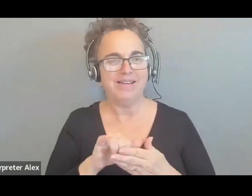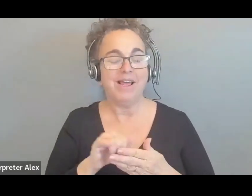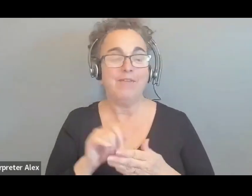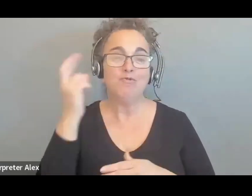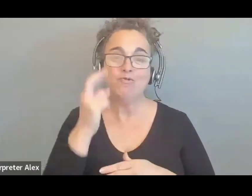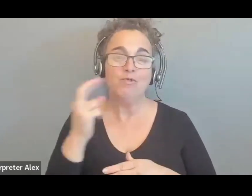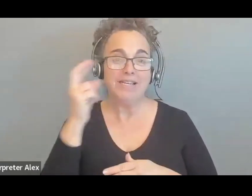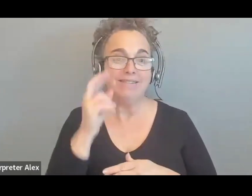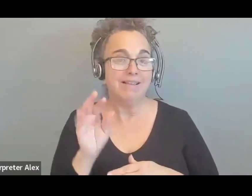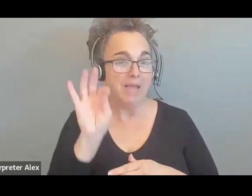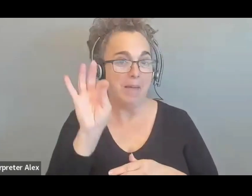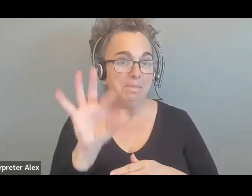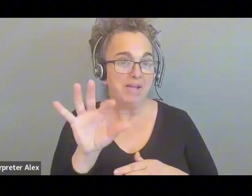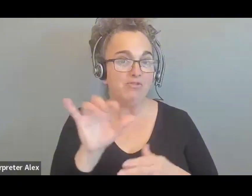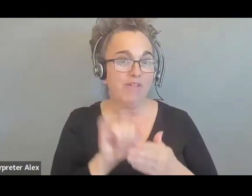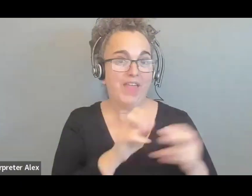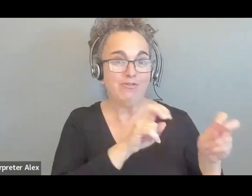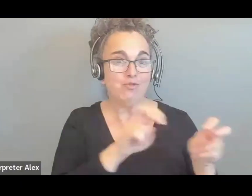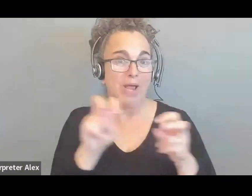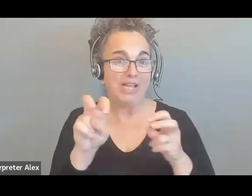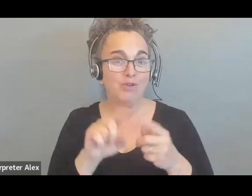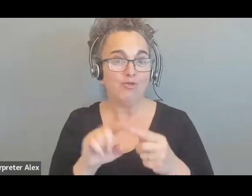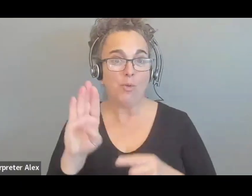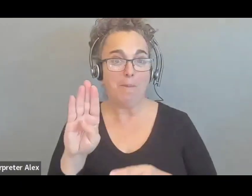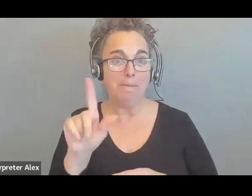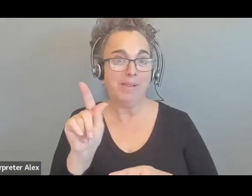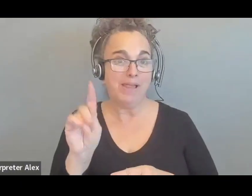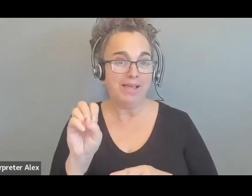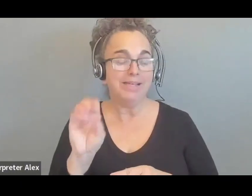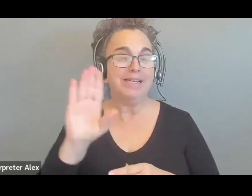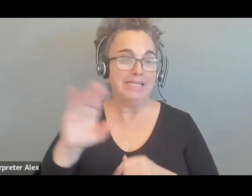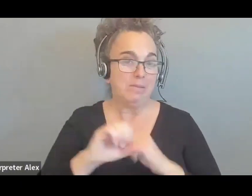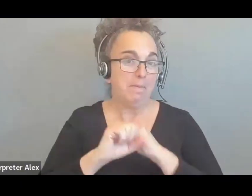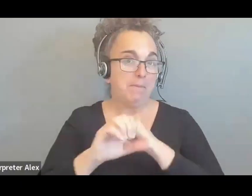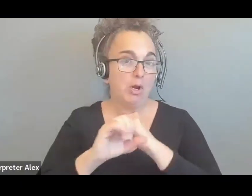transition is that Blake is a marketing and accessibility professional